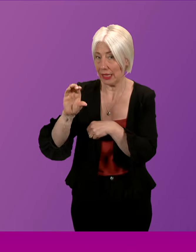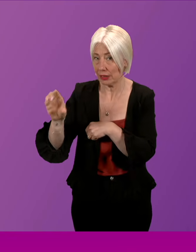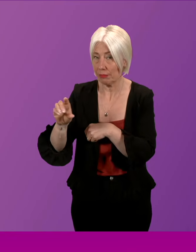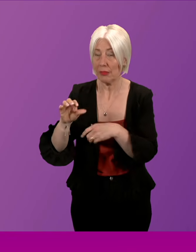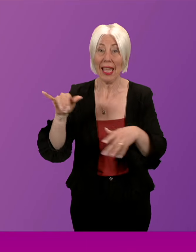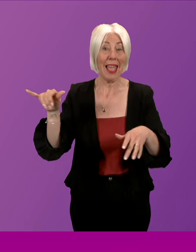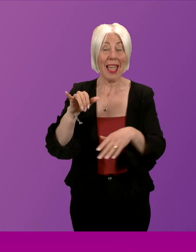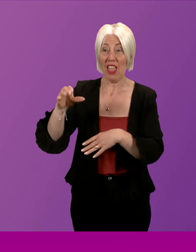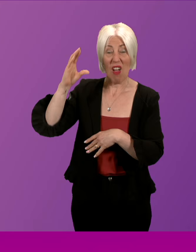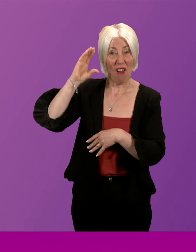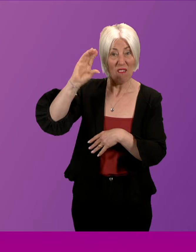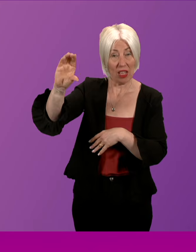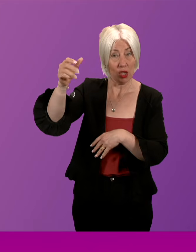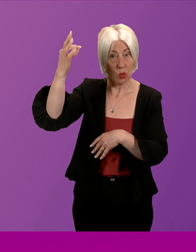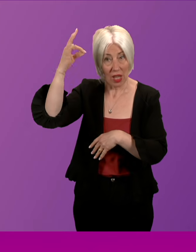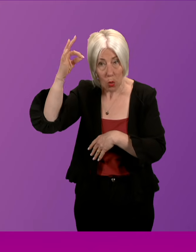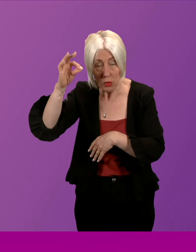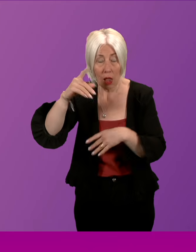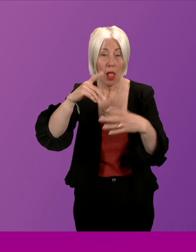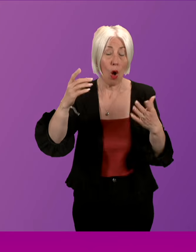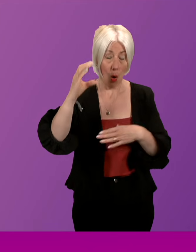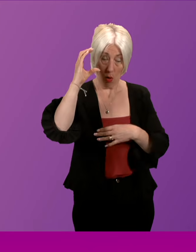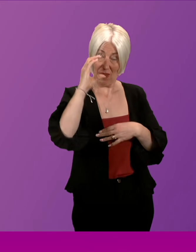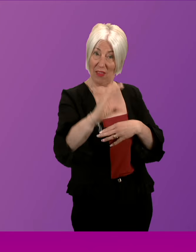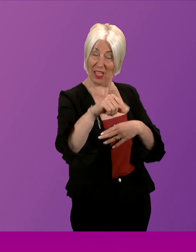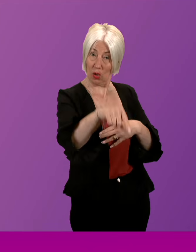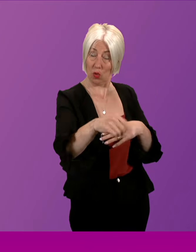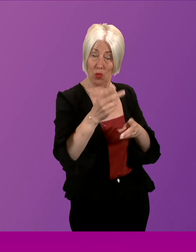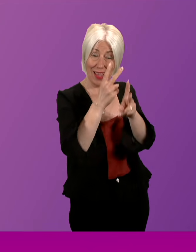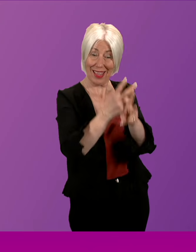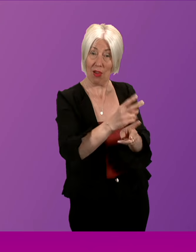for local authorities or direct funding for carers centres—the Government is trying to create